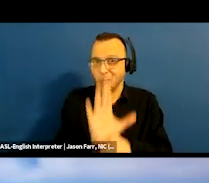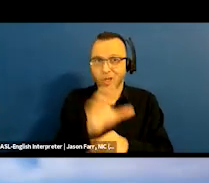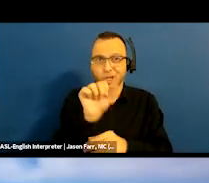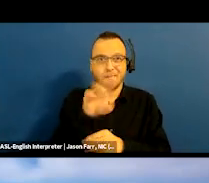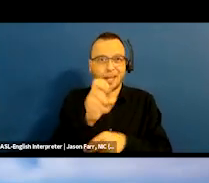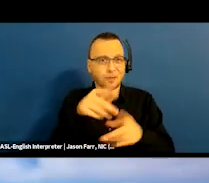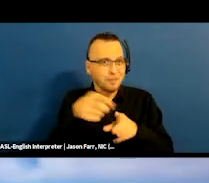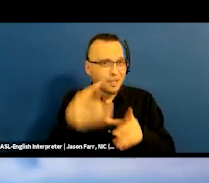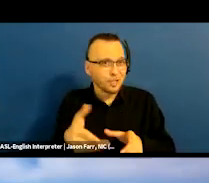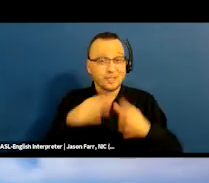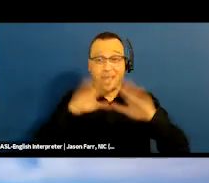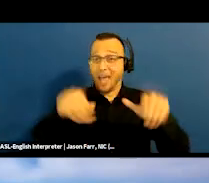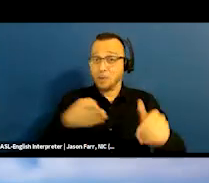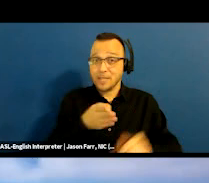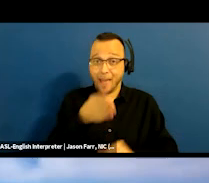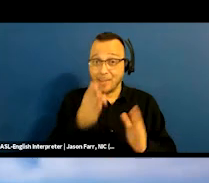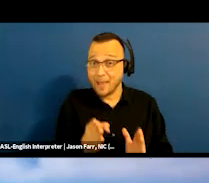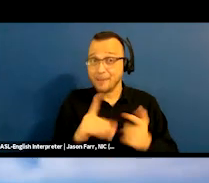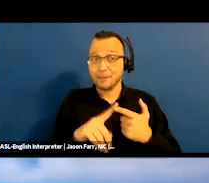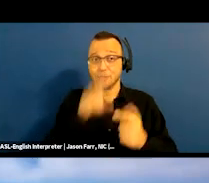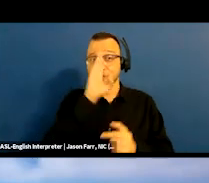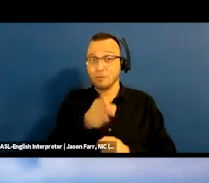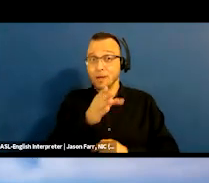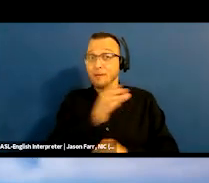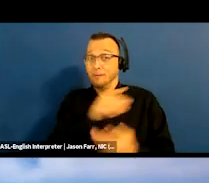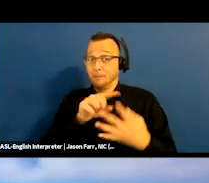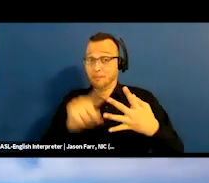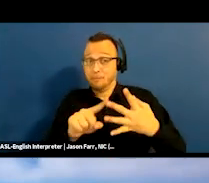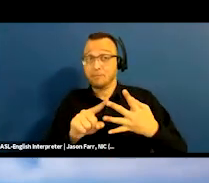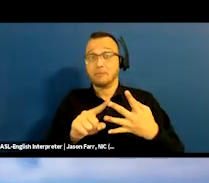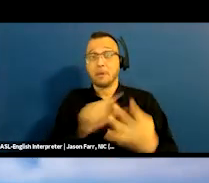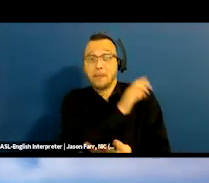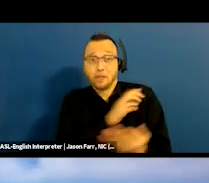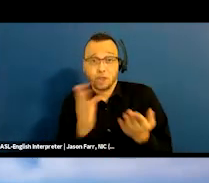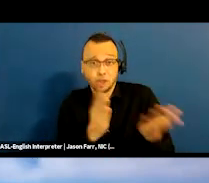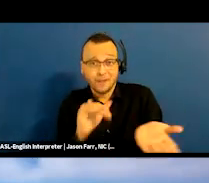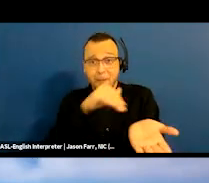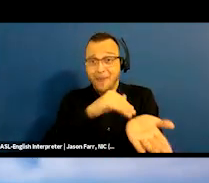This first one is what is your primary role within your organization?